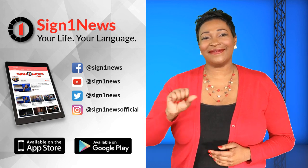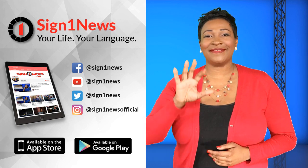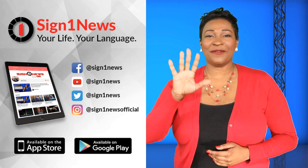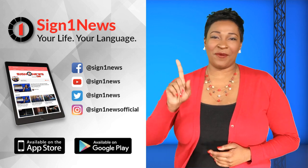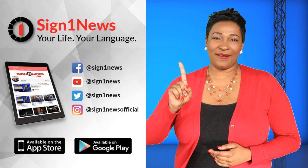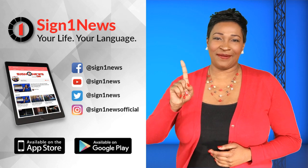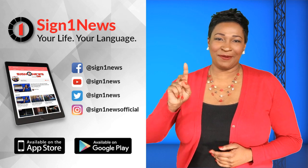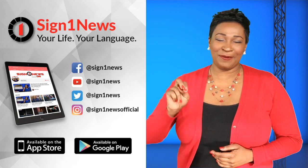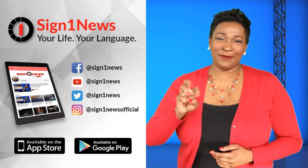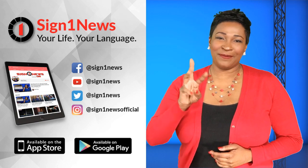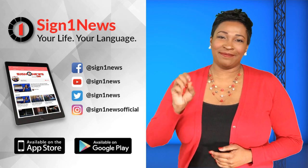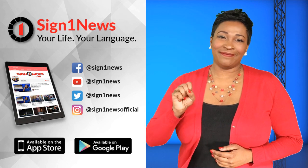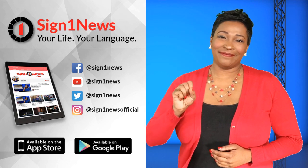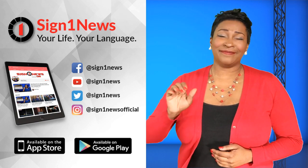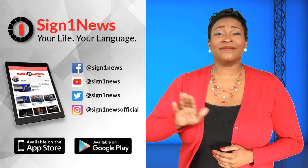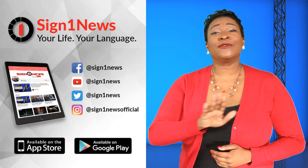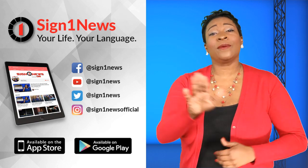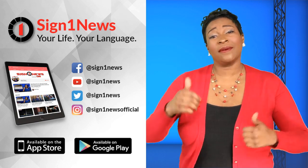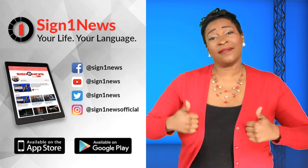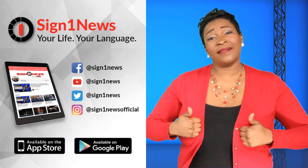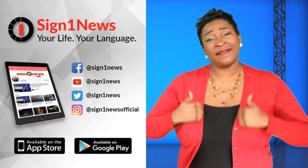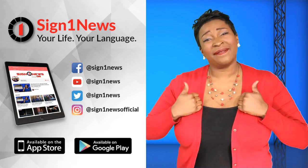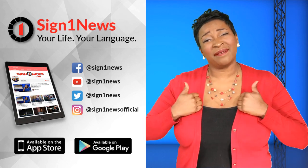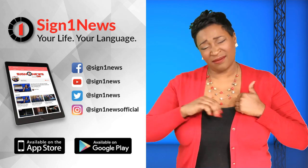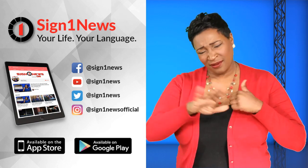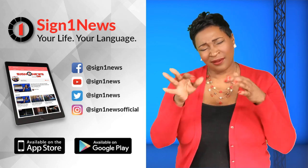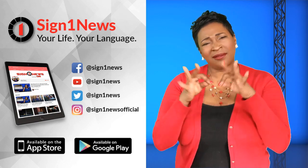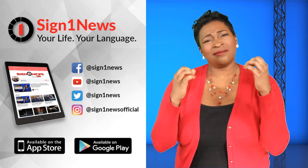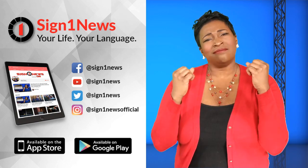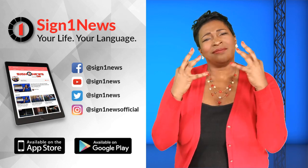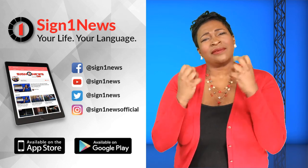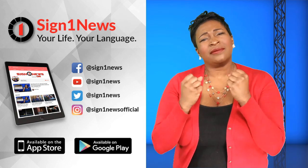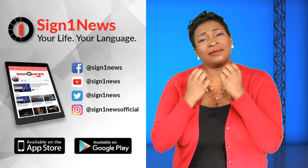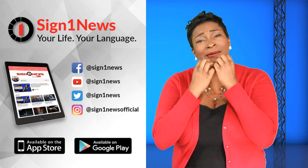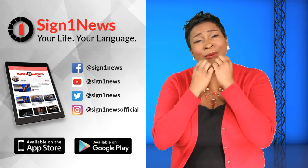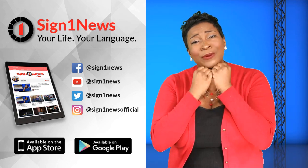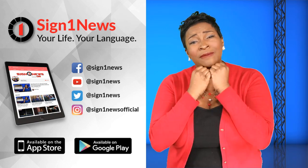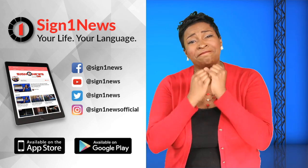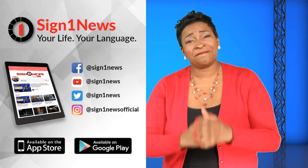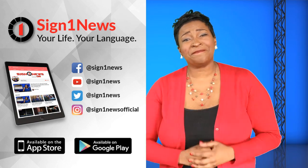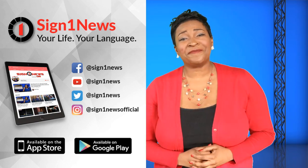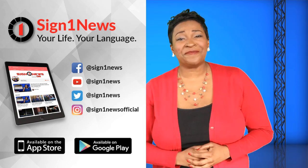Sign1News. Your life. Your language.